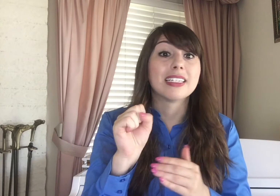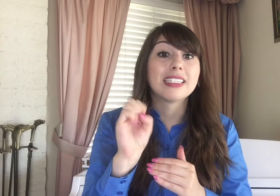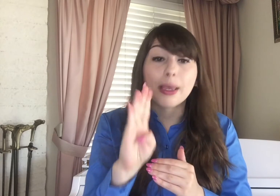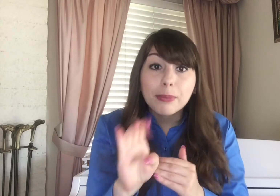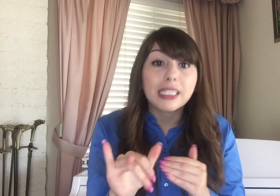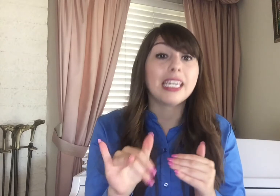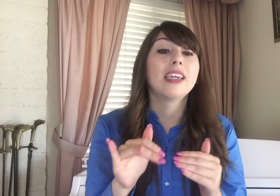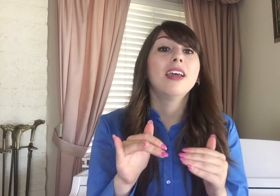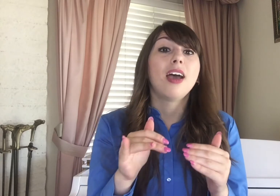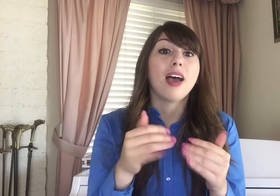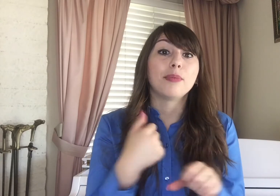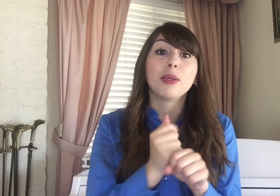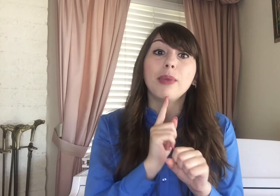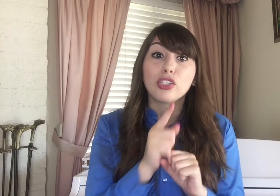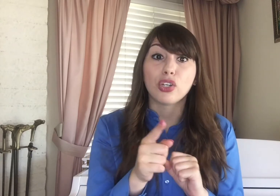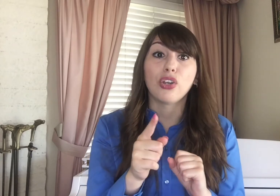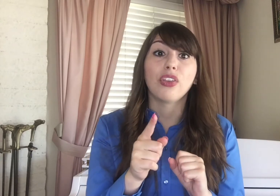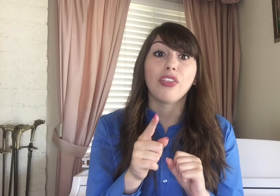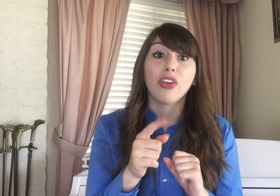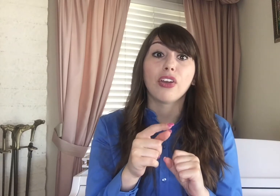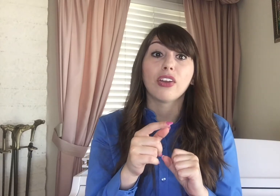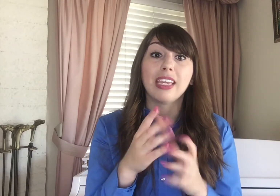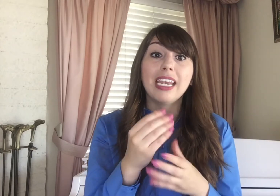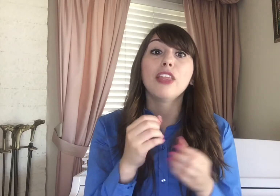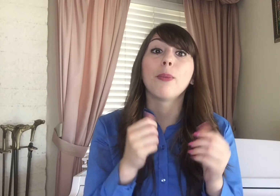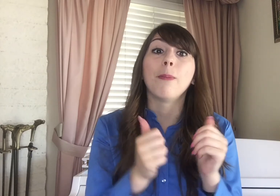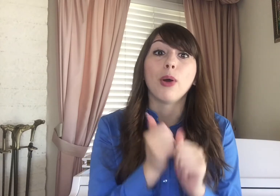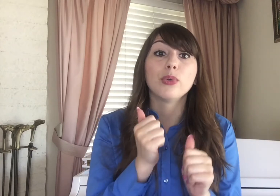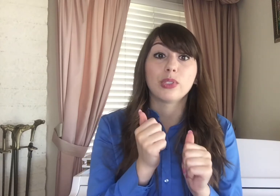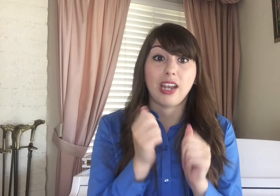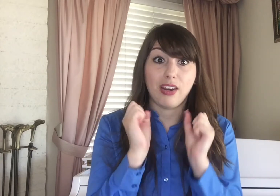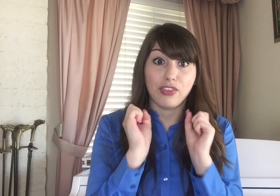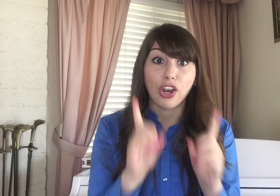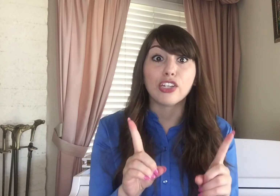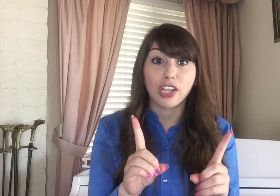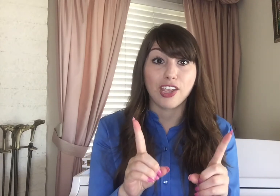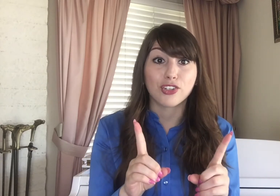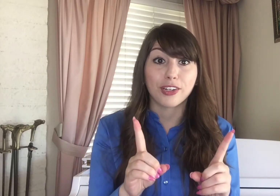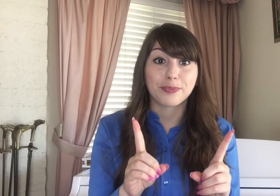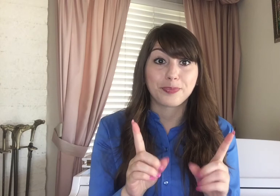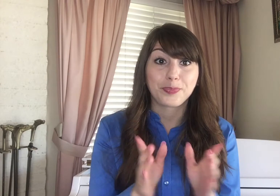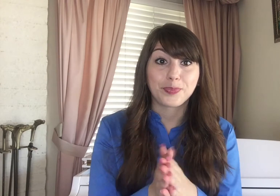assembly, and to make sure that they're getting the most out of their education.